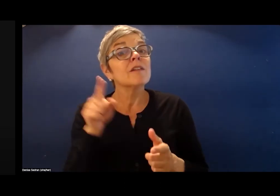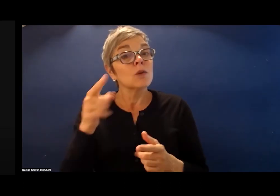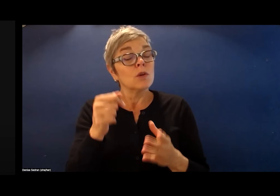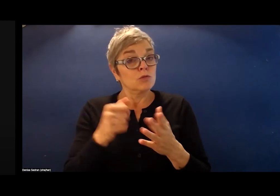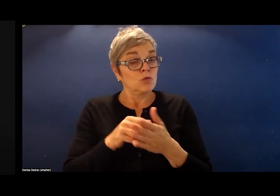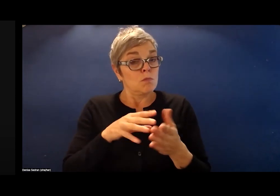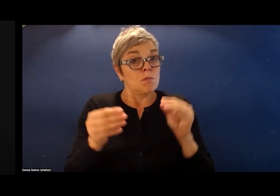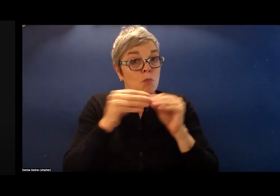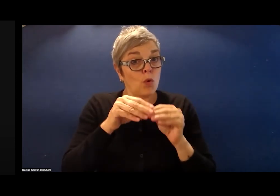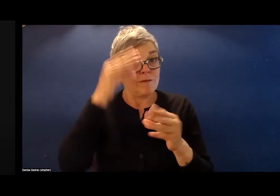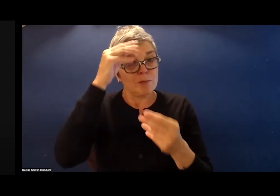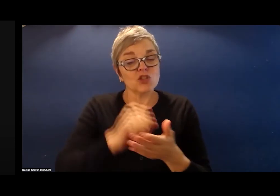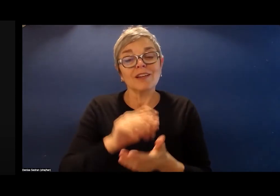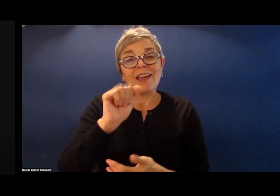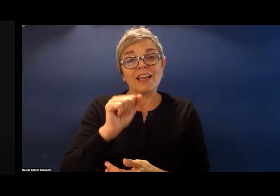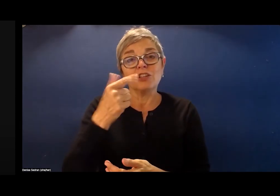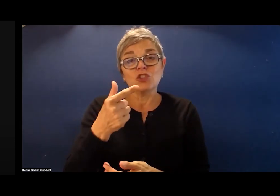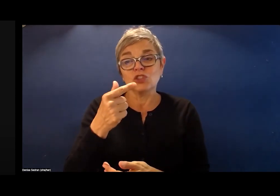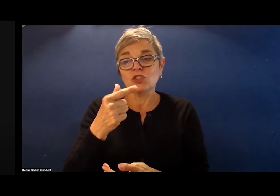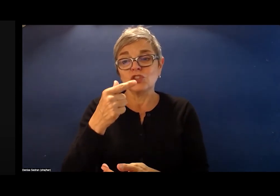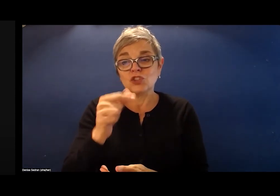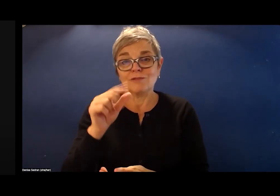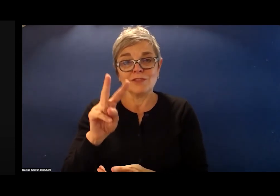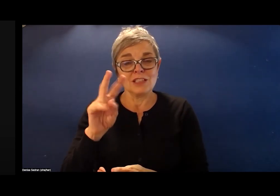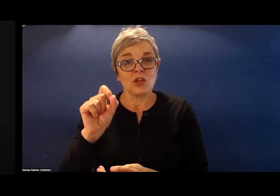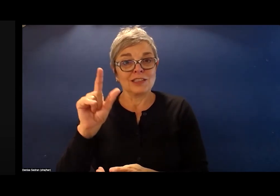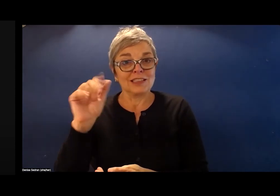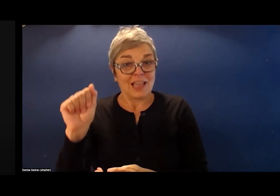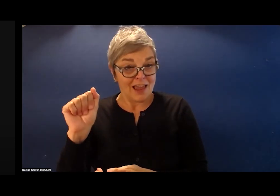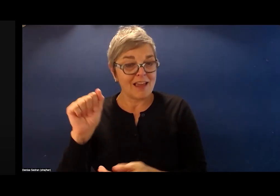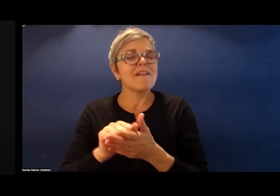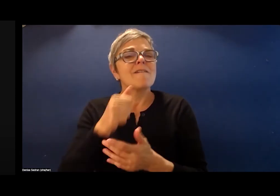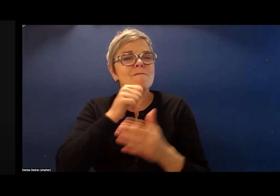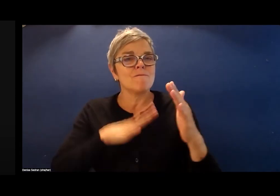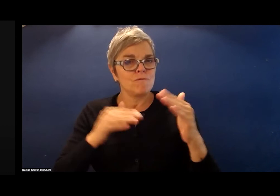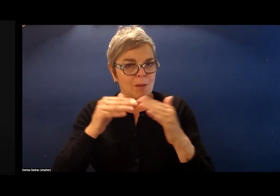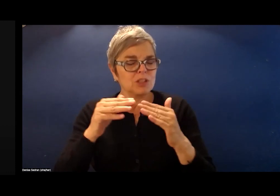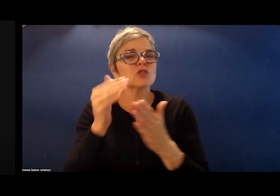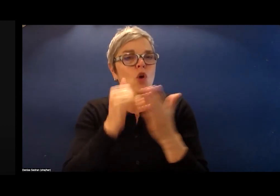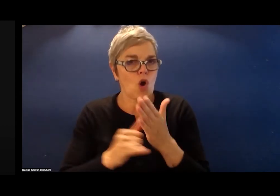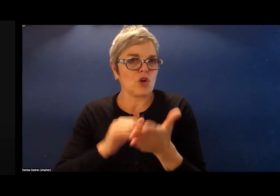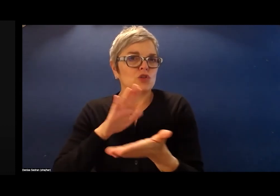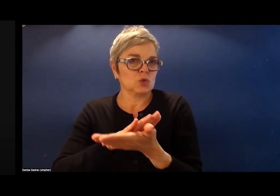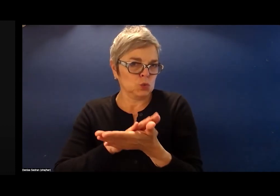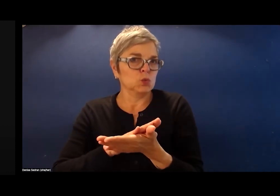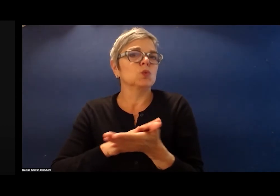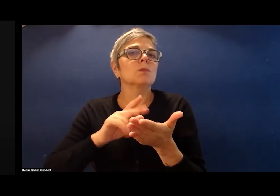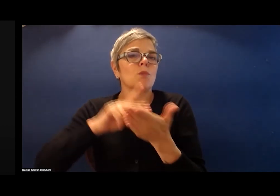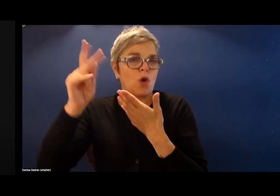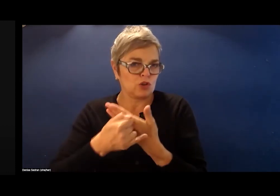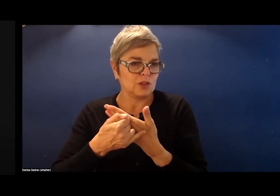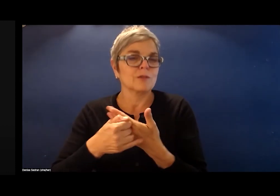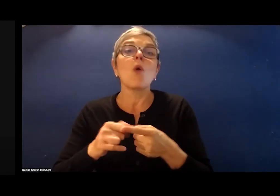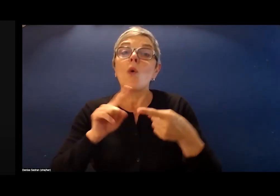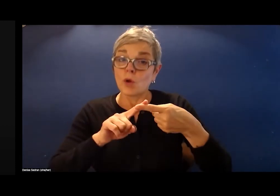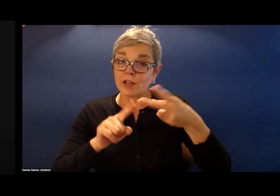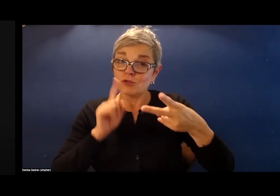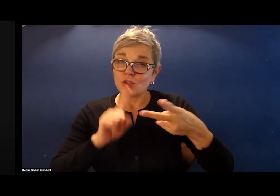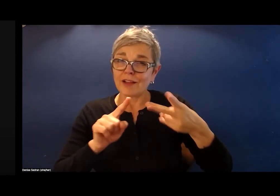project page. Or check out the gallery's YouTube channel to rewatch all ten of the public facing lectures in this exciting series.